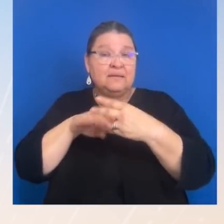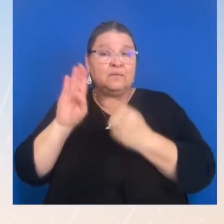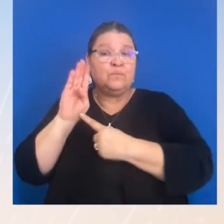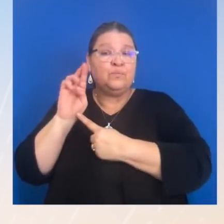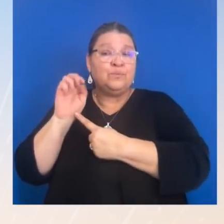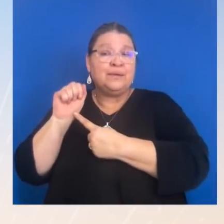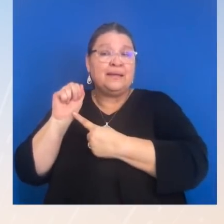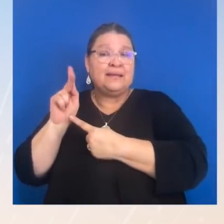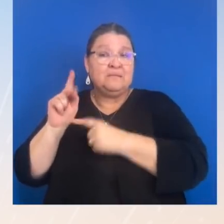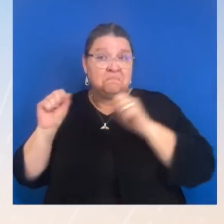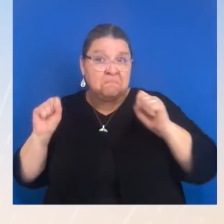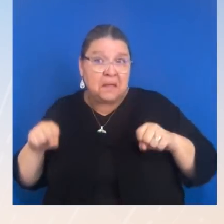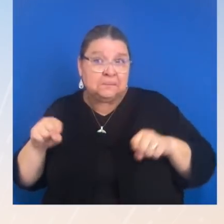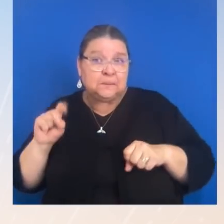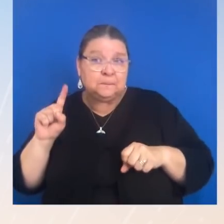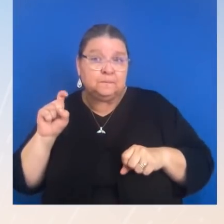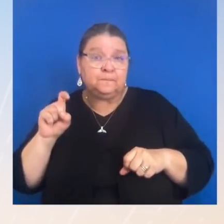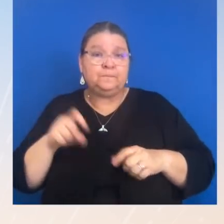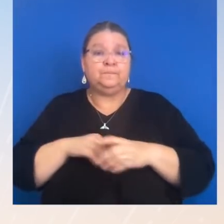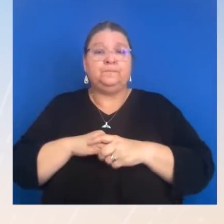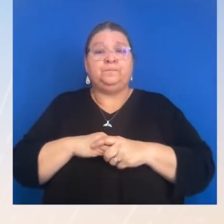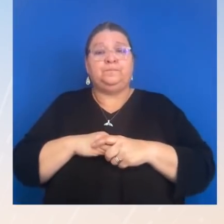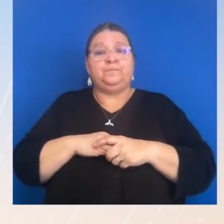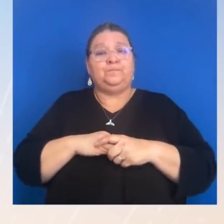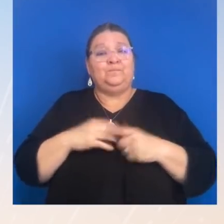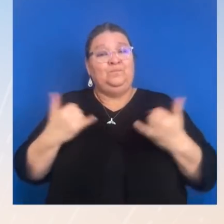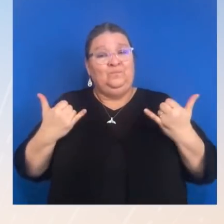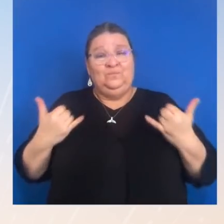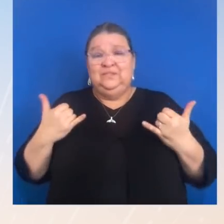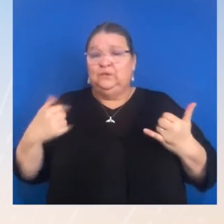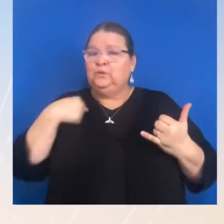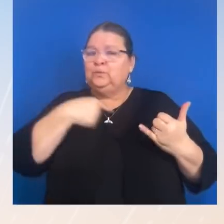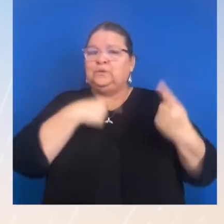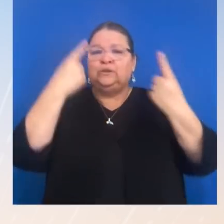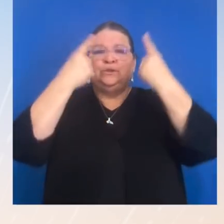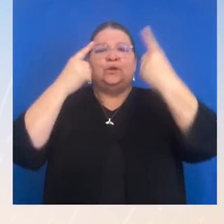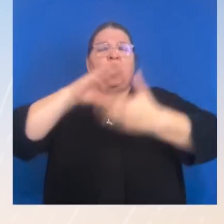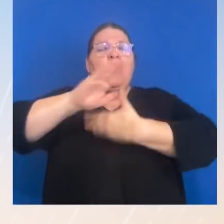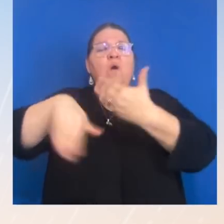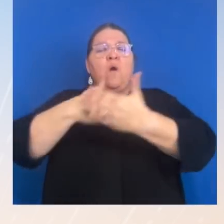including that one. I would just note that the gas tax, if I'm correct here, is about 18 cents.